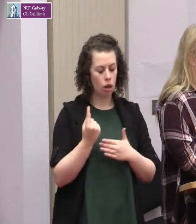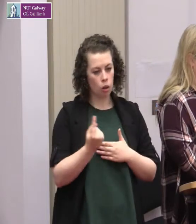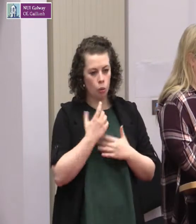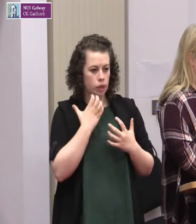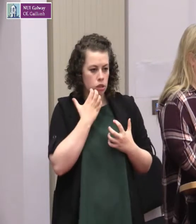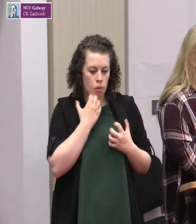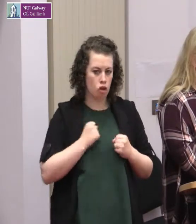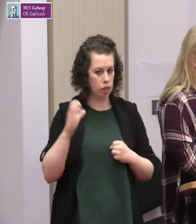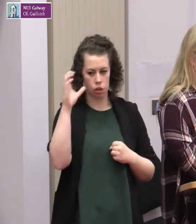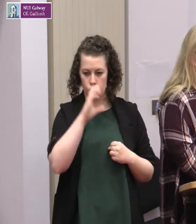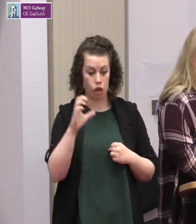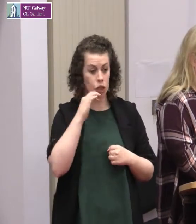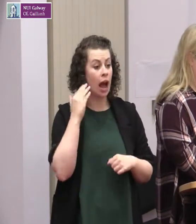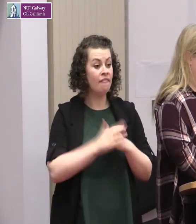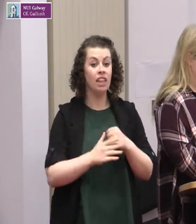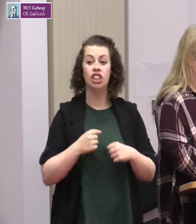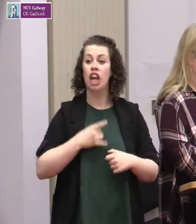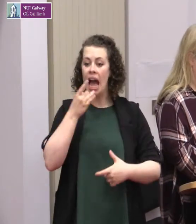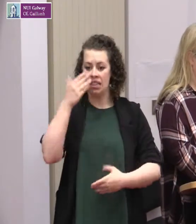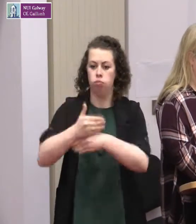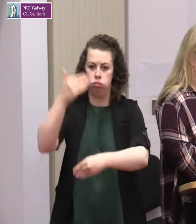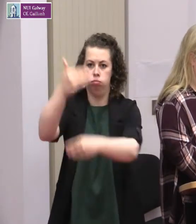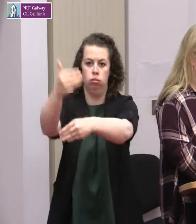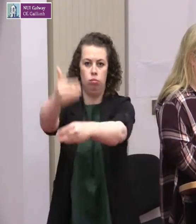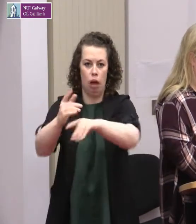I have faced umpteen brick walls and I don't know how to express it.